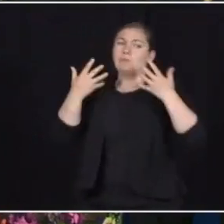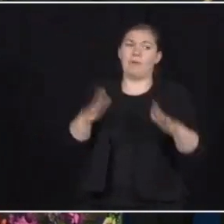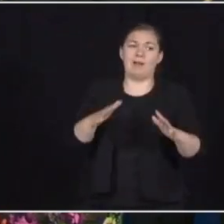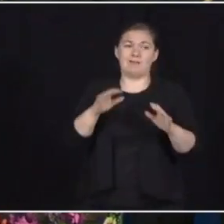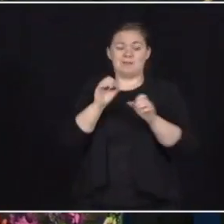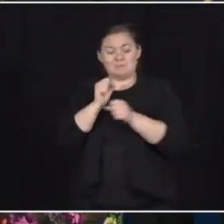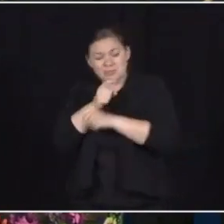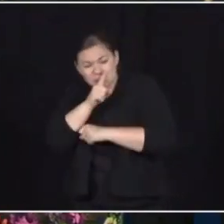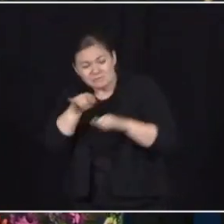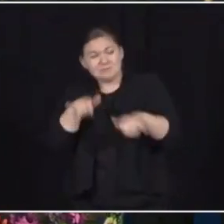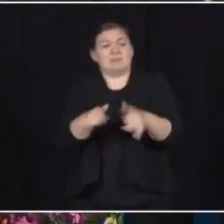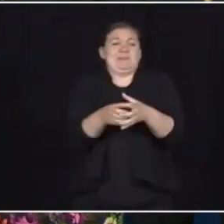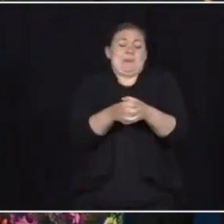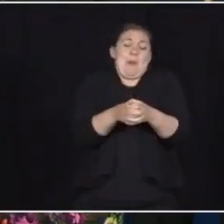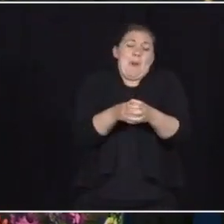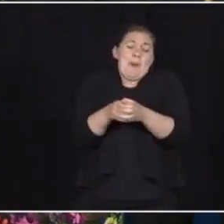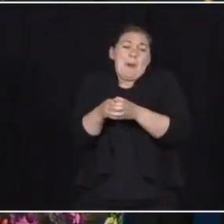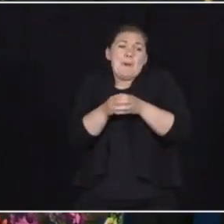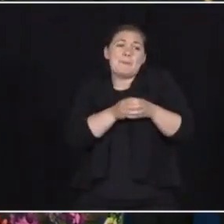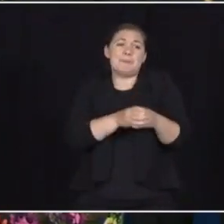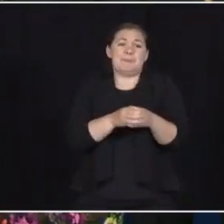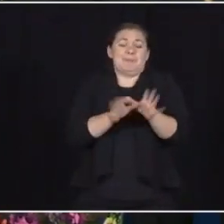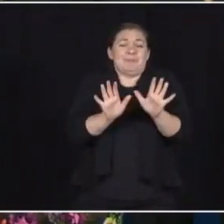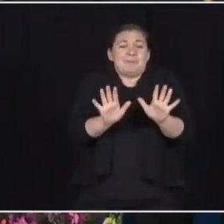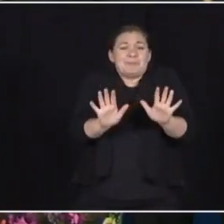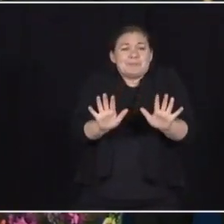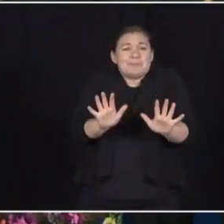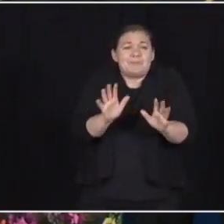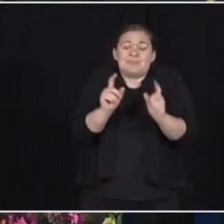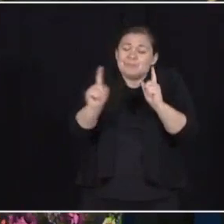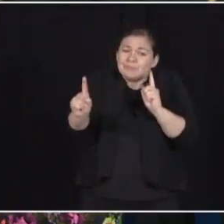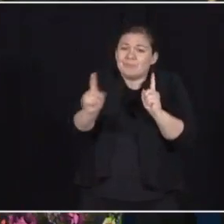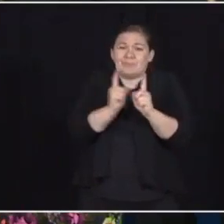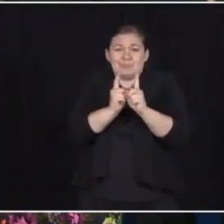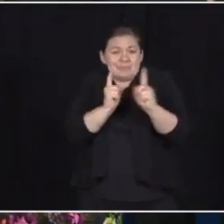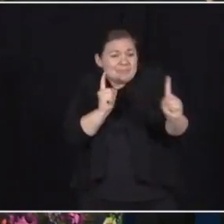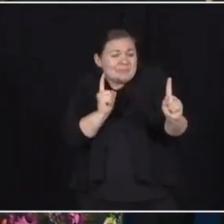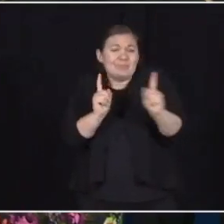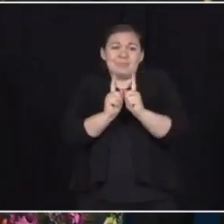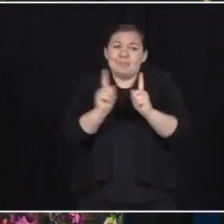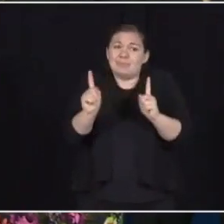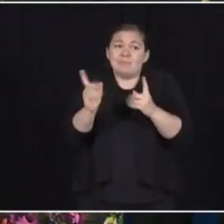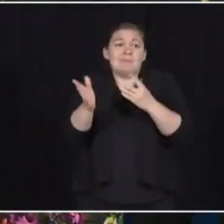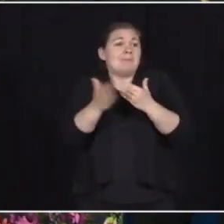Continue within your social bubble, per se, and just practice social distancing. Even when you were in a group,